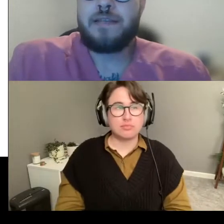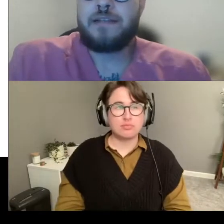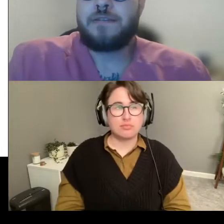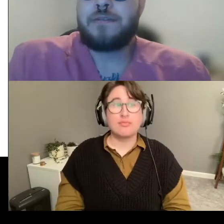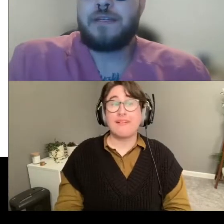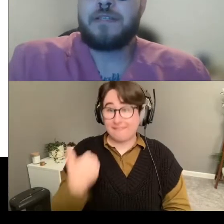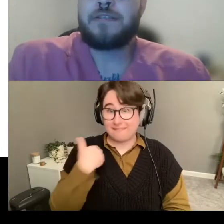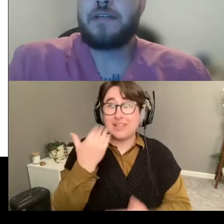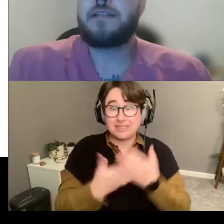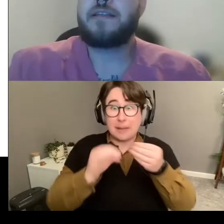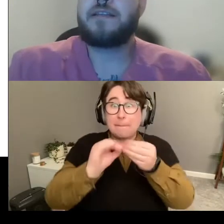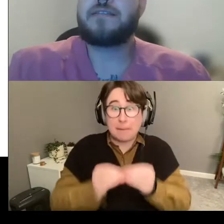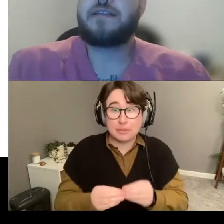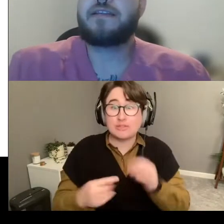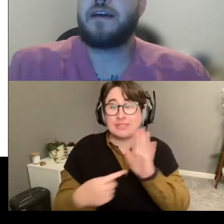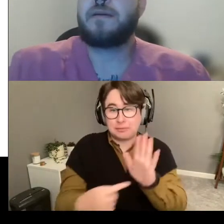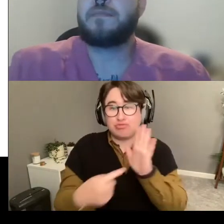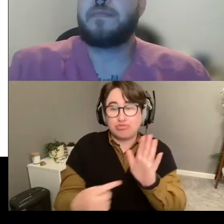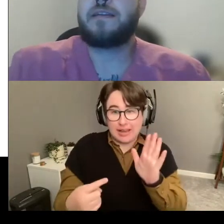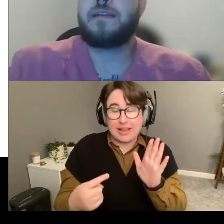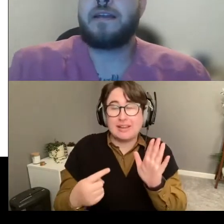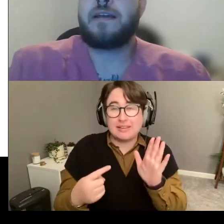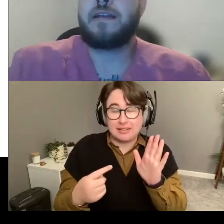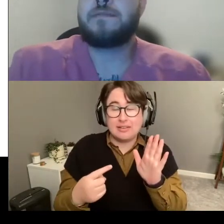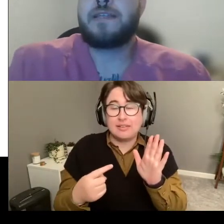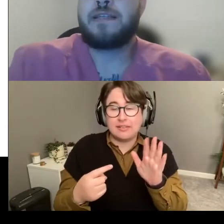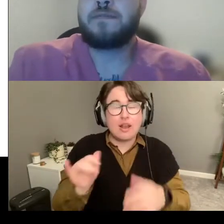that do demonstrate things, like we have seen